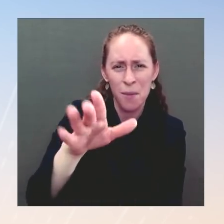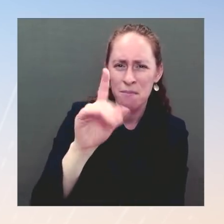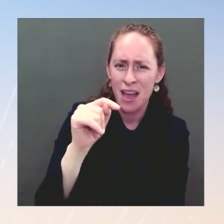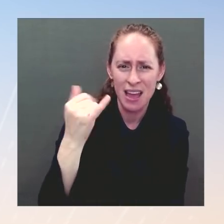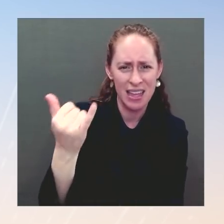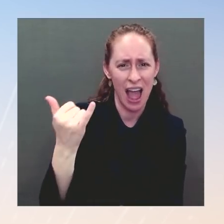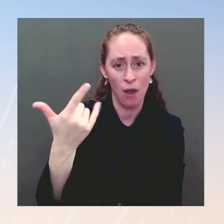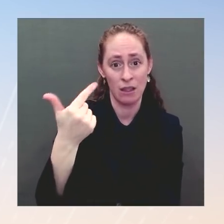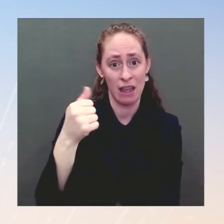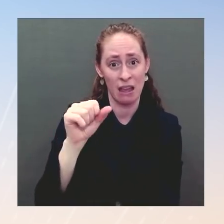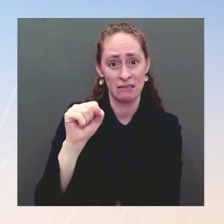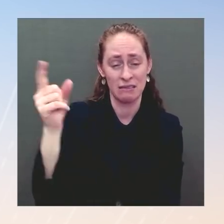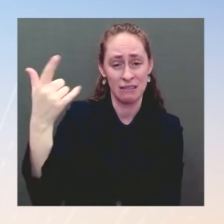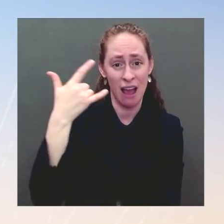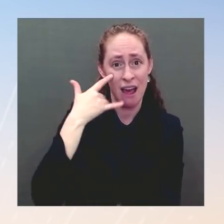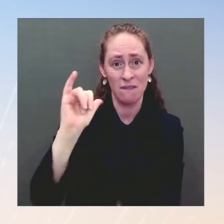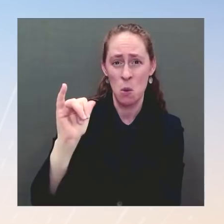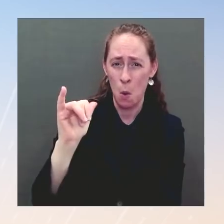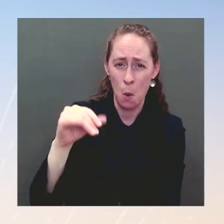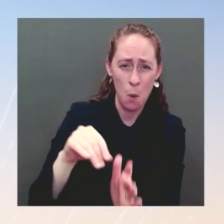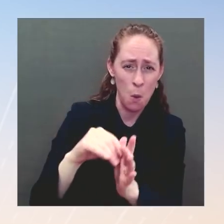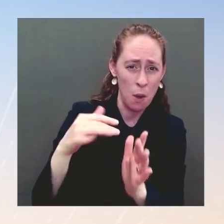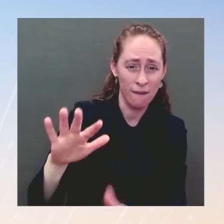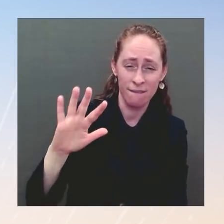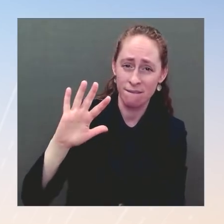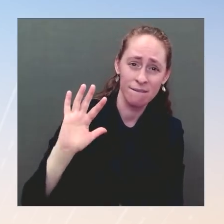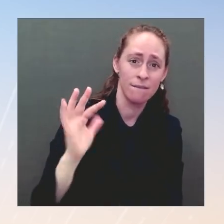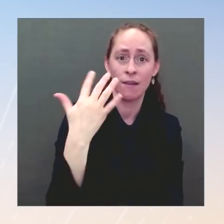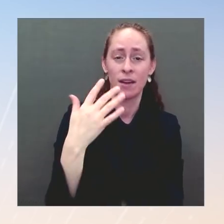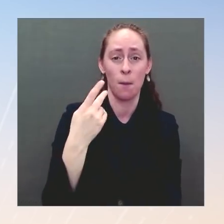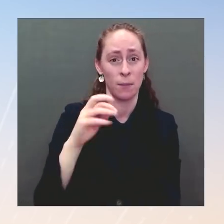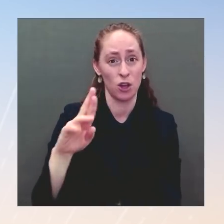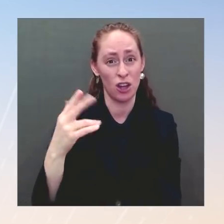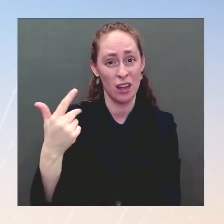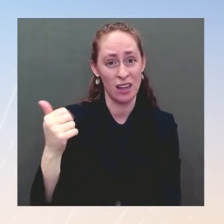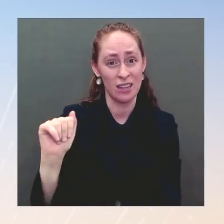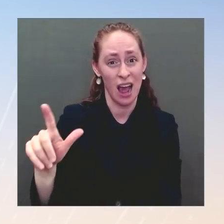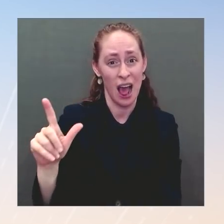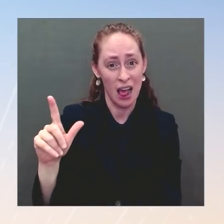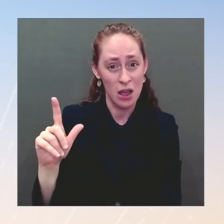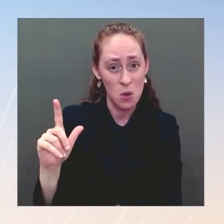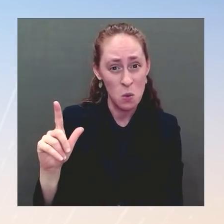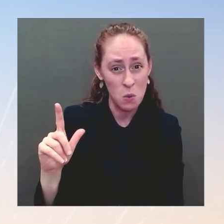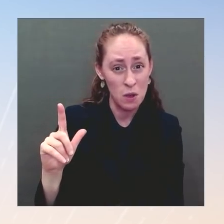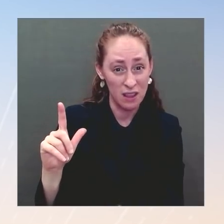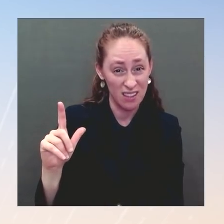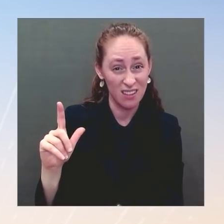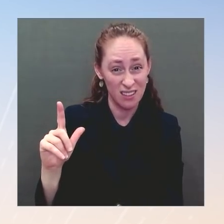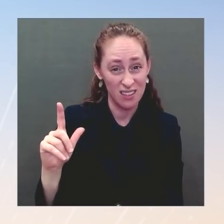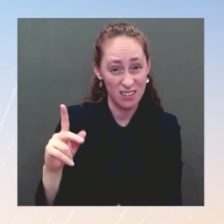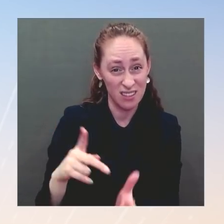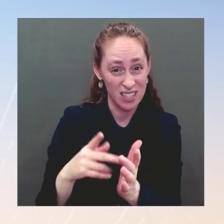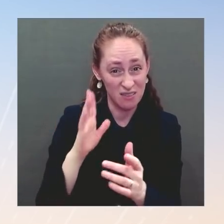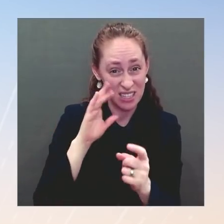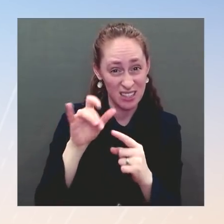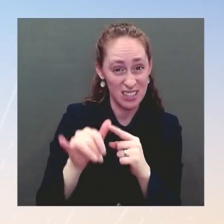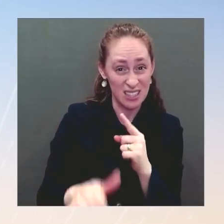expect to see that kind of a number when they go to gas up their car -- $5, $6? Ms. Psaki: Well, again, I think as you heard the President say last week,